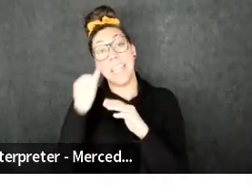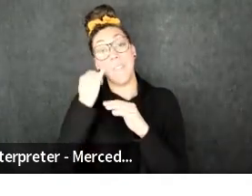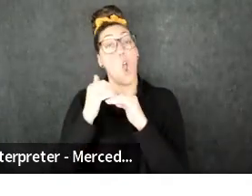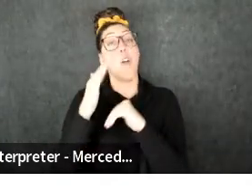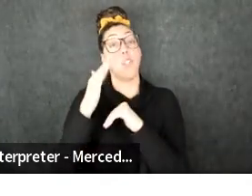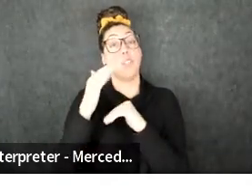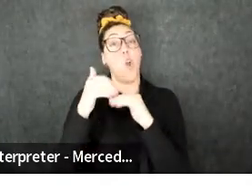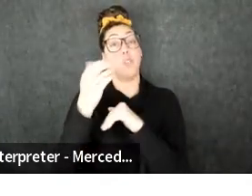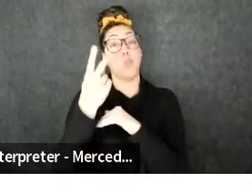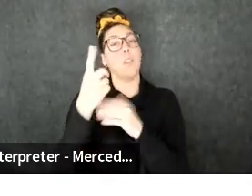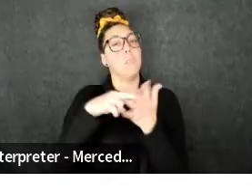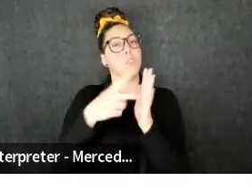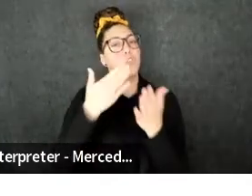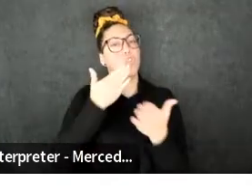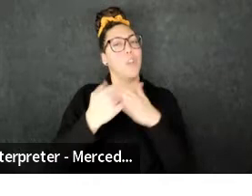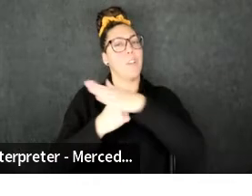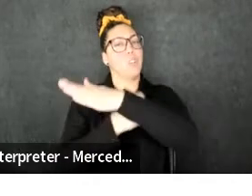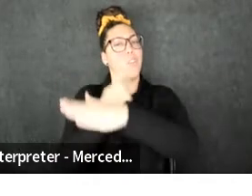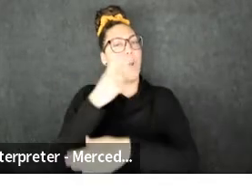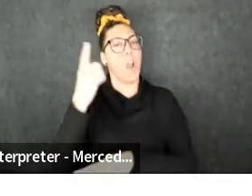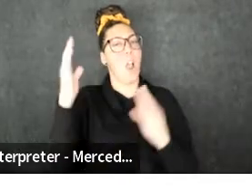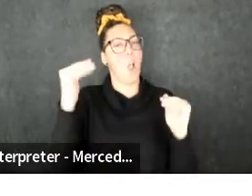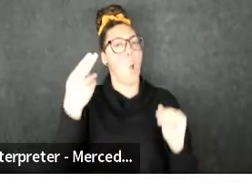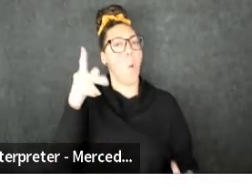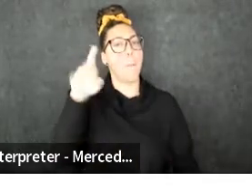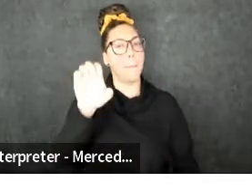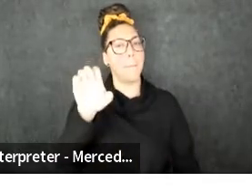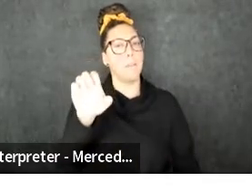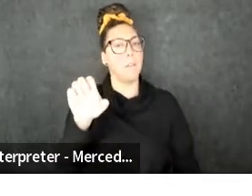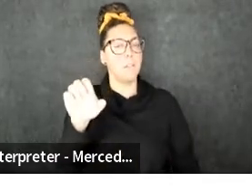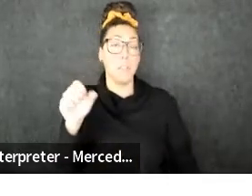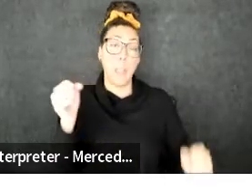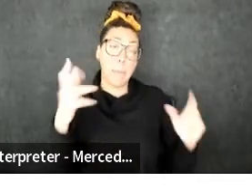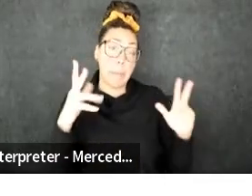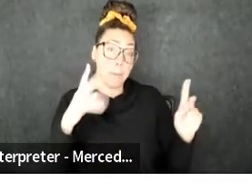and a lot of times people might score high and one or lower